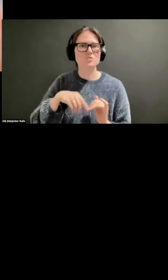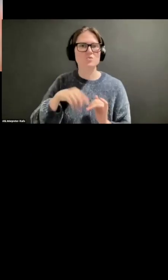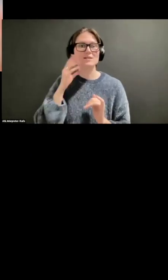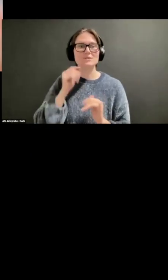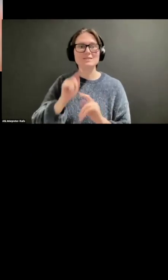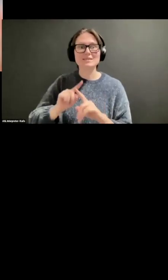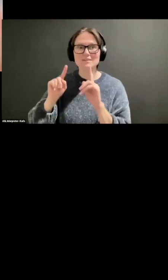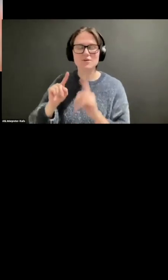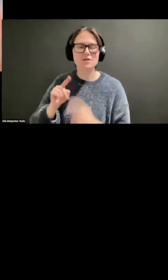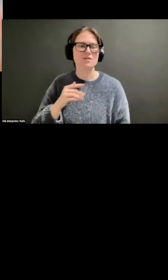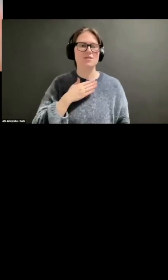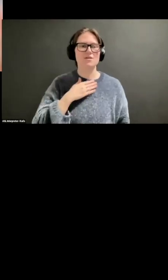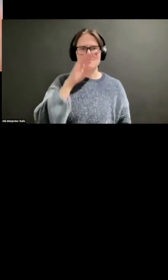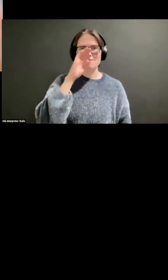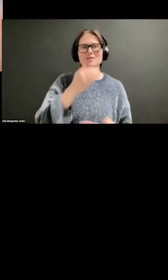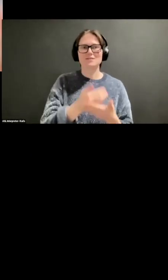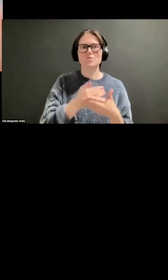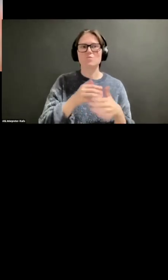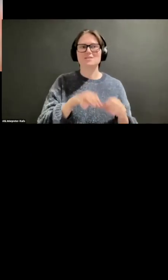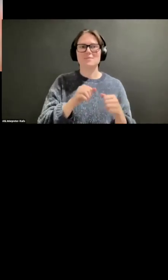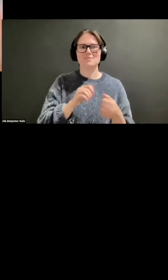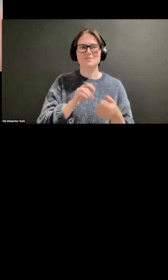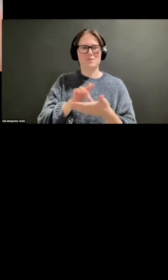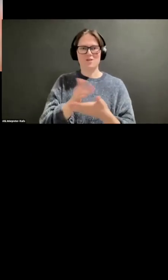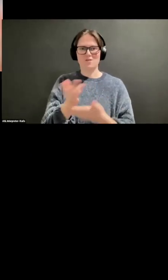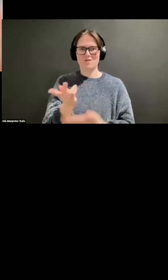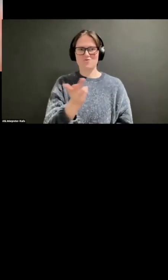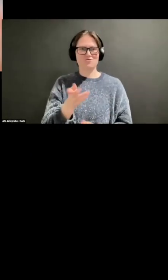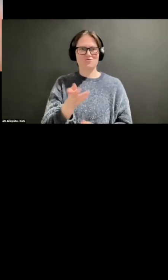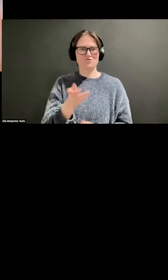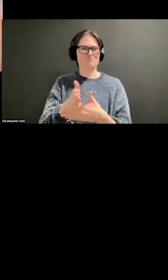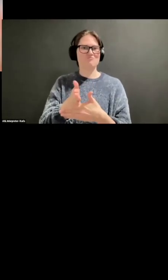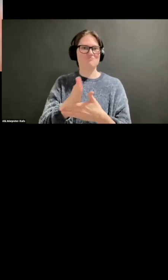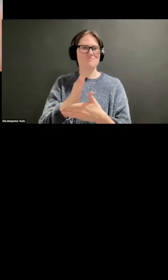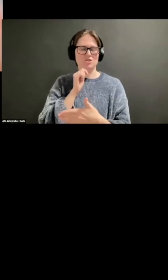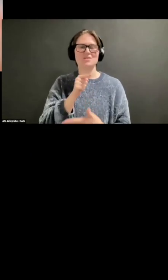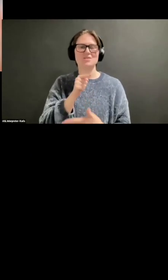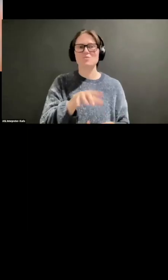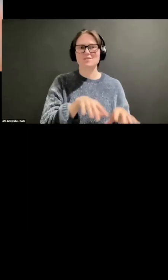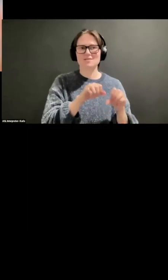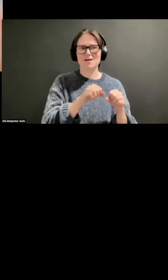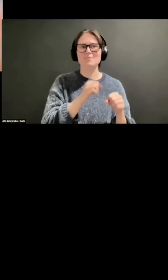So it's seven, but also from a setting where he'd grown up in an institutional setting. And so, you know,